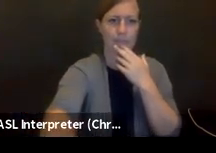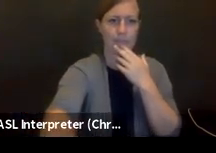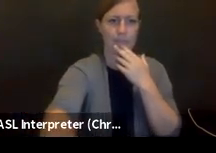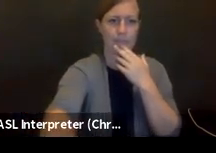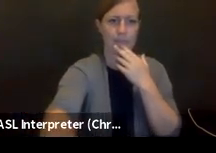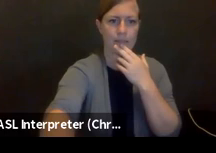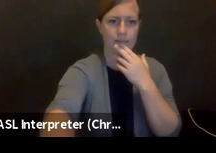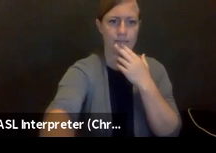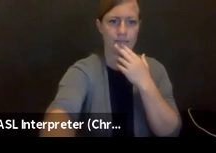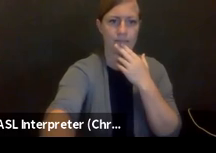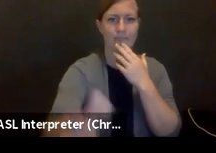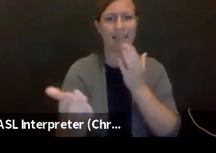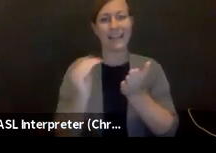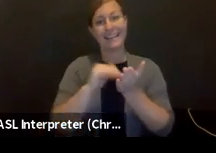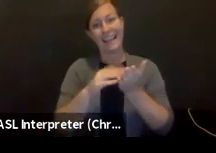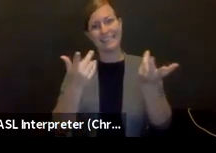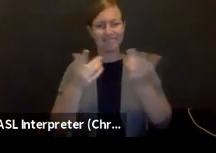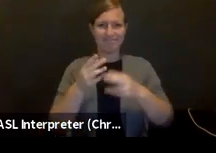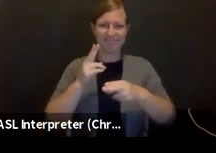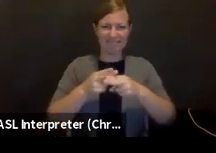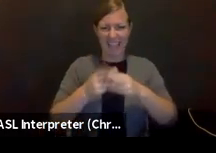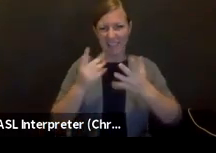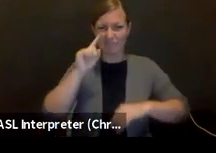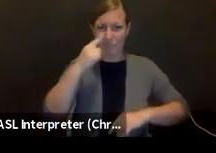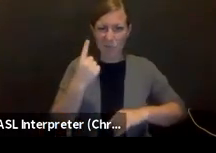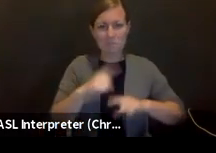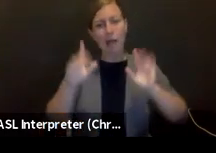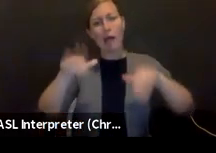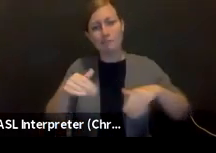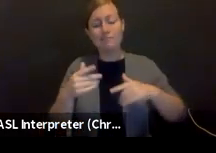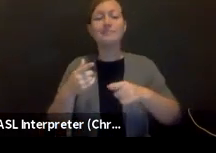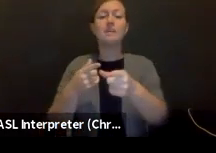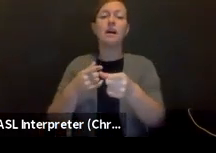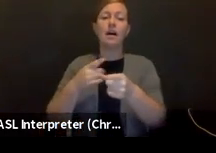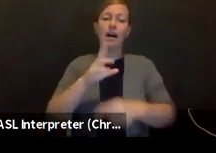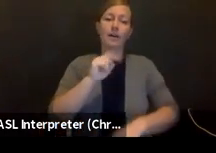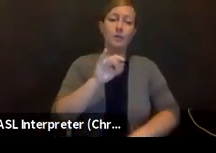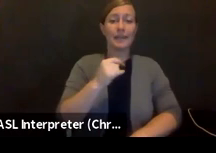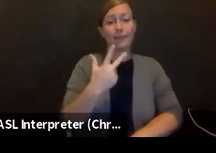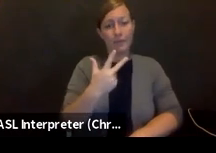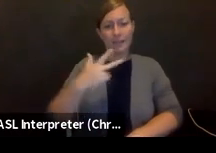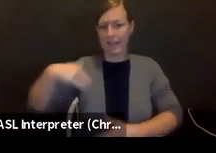ESD 189 - Amy Colburn: Again, not being overly creative, but we'll just call this unit three it's unpublished and let's make this one pink.